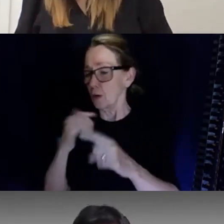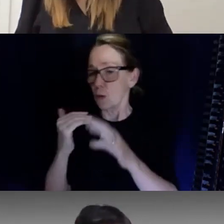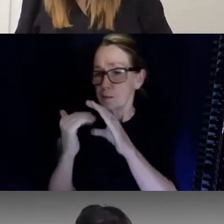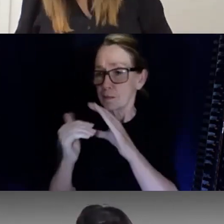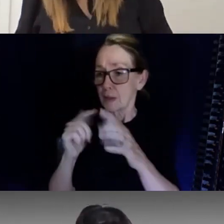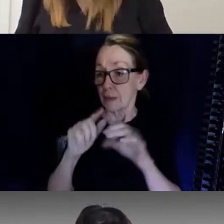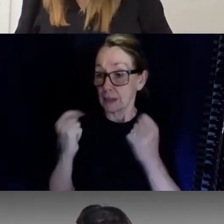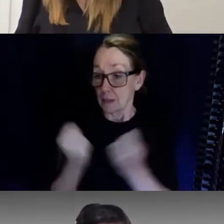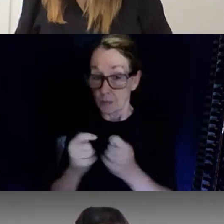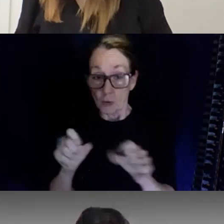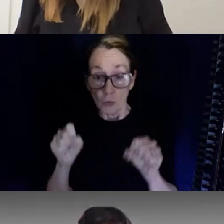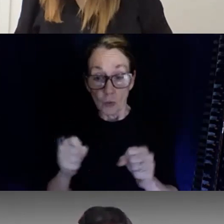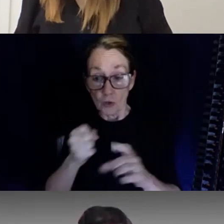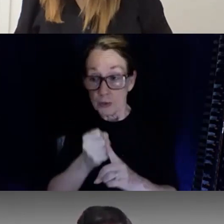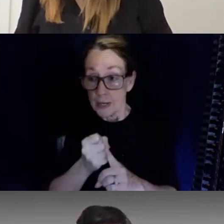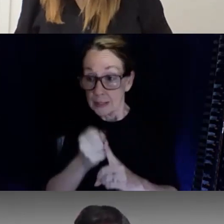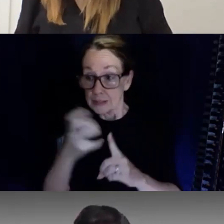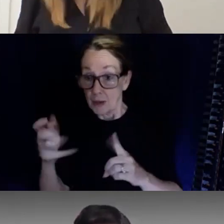SO THAT'S NOT A PUBLIC FINAL VERSION. SO ANY COMMENTS YOU HAVE FOR ANY QUESTIONS, WE CAN SEE THEM INTERNALLY AS WELL.